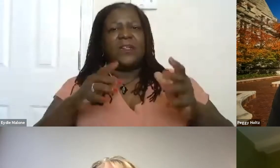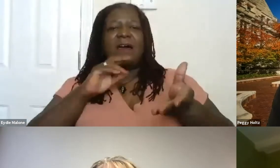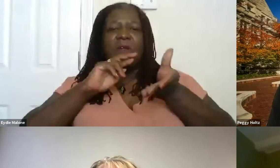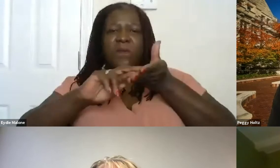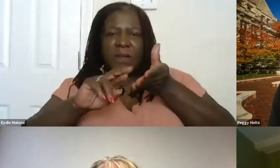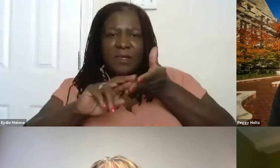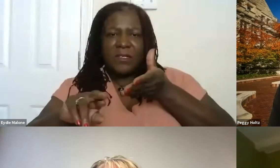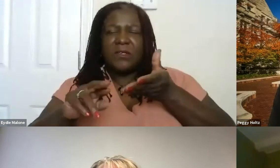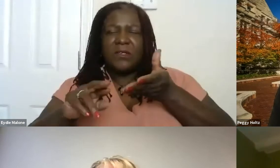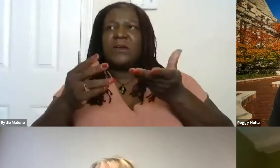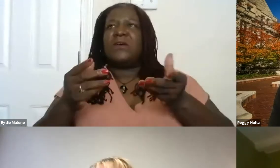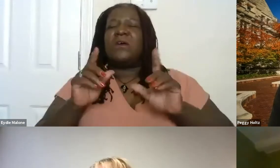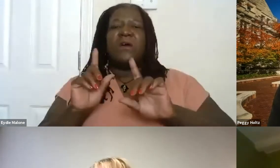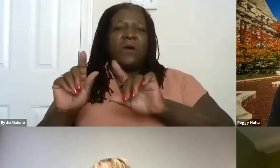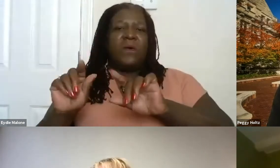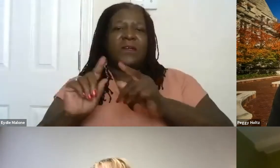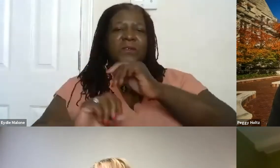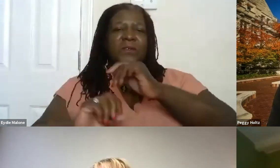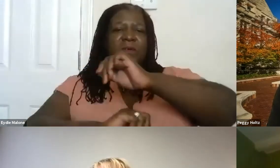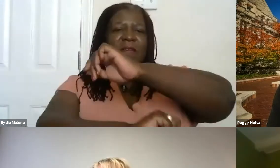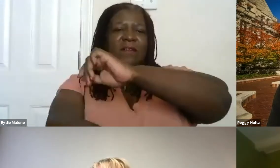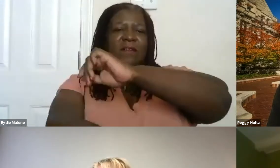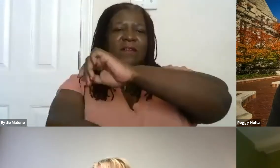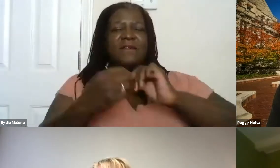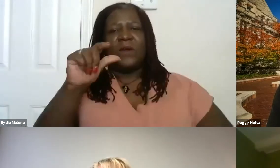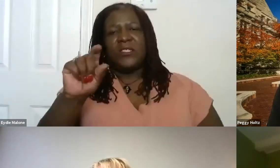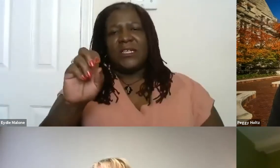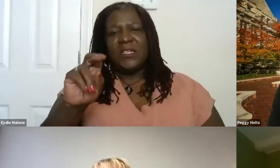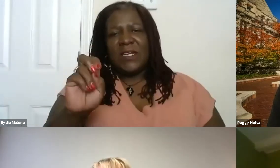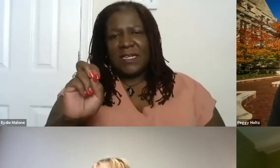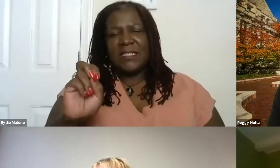going to the foundation for a rare gene disorder and having many conversations with moms and